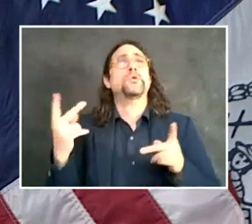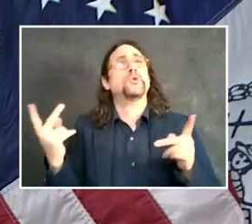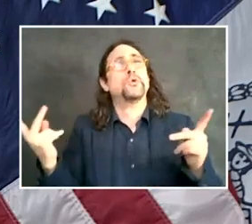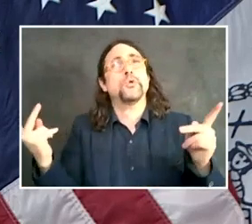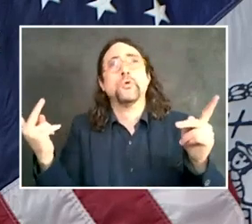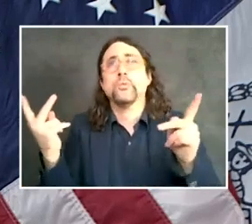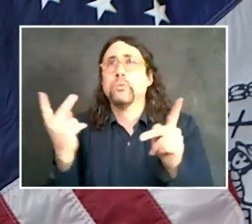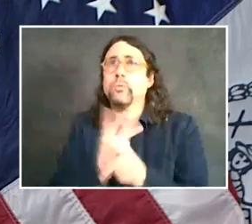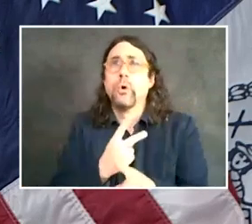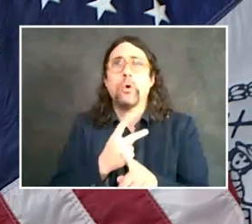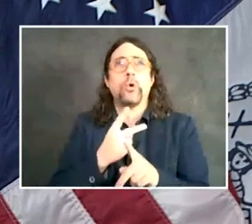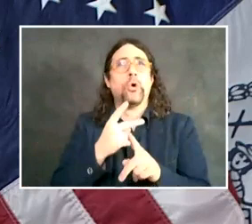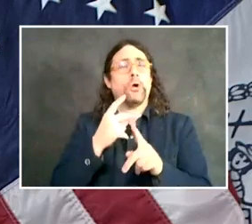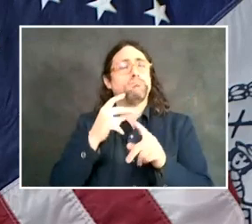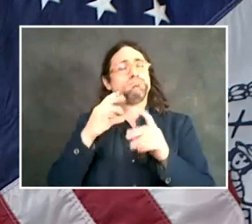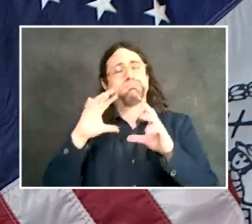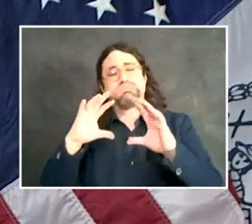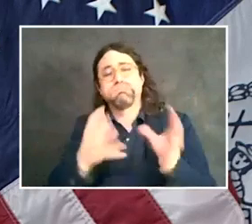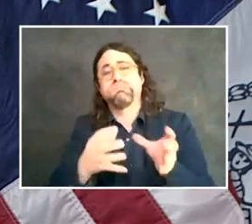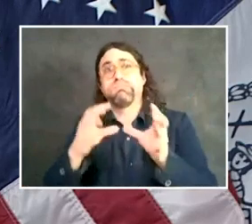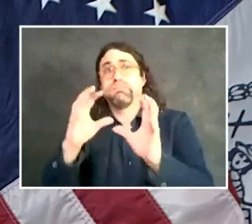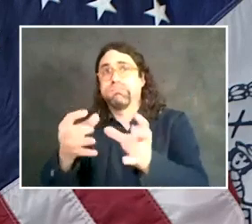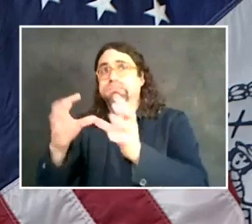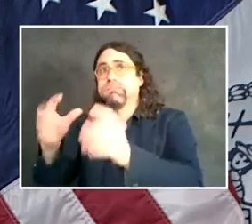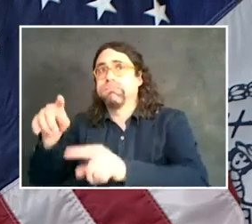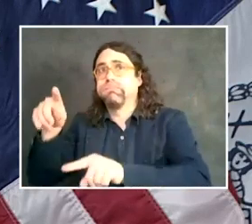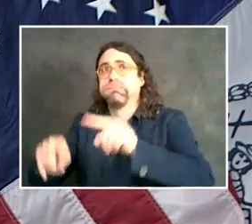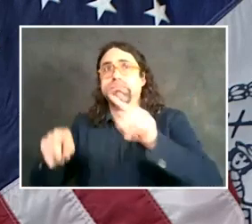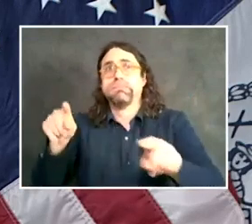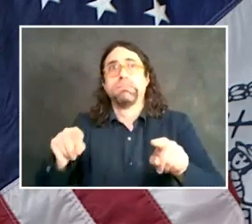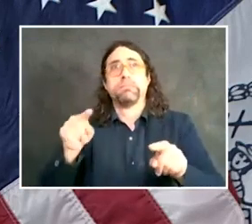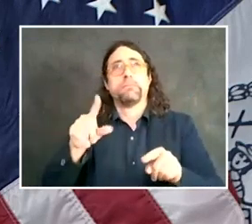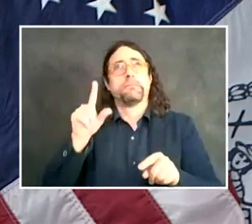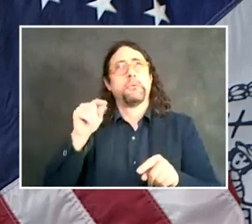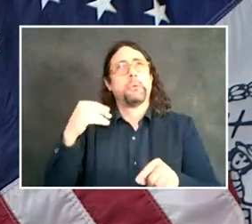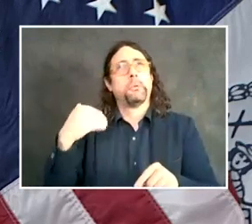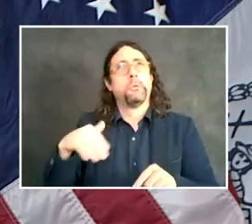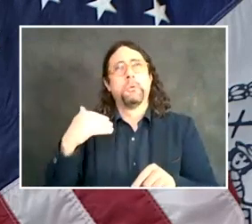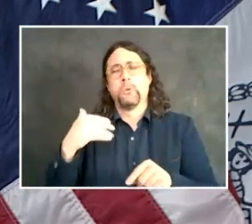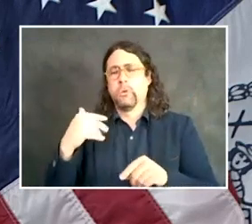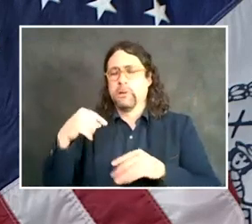MONTHS, THE MOST TRAUMA, THE MOST PAIN, THE THINGS THAT